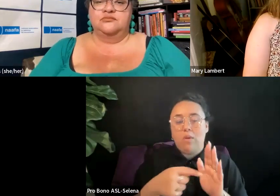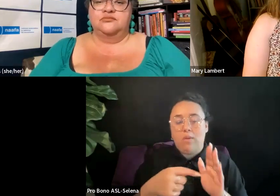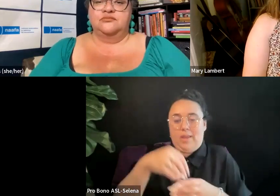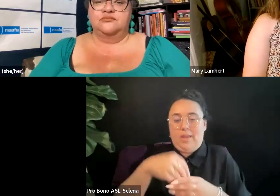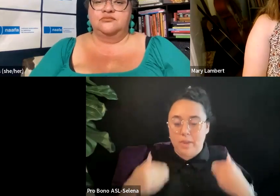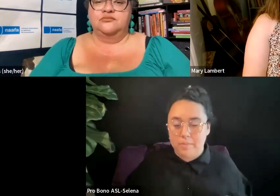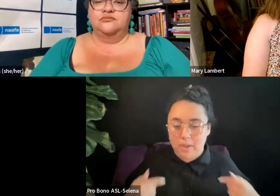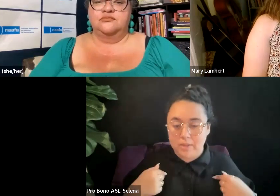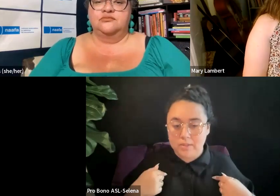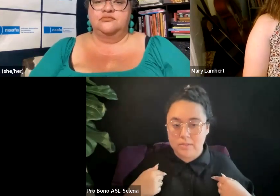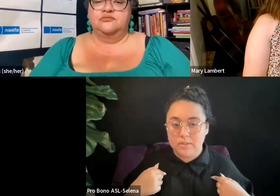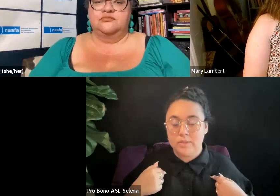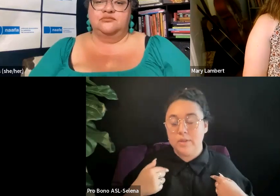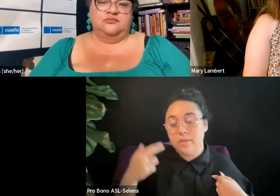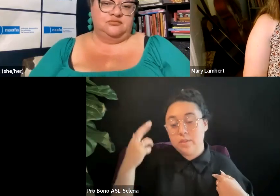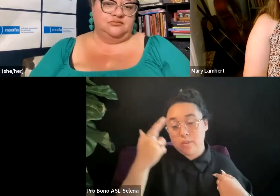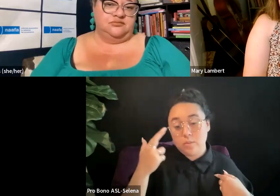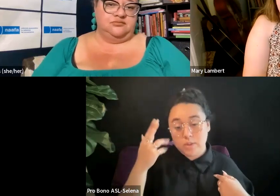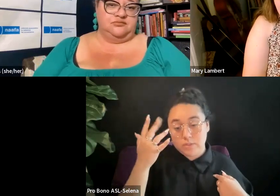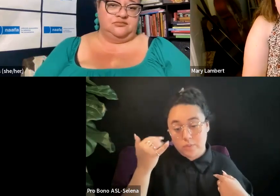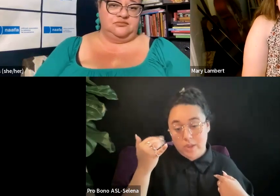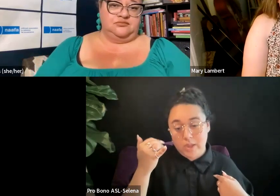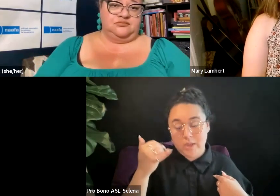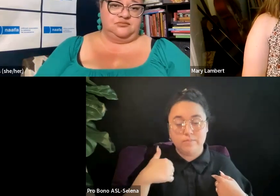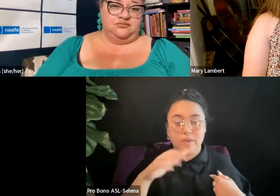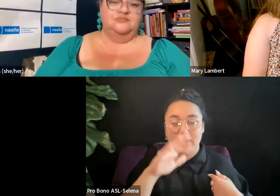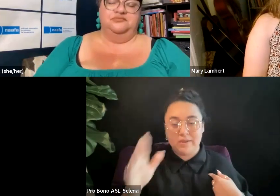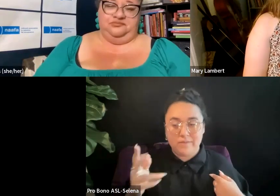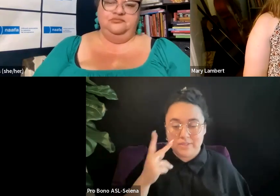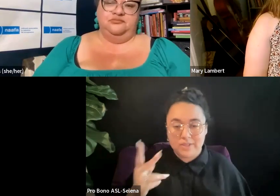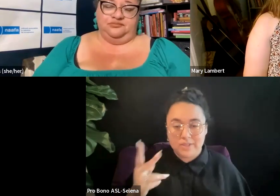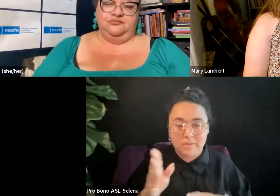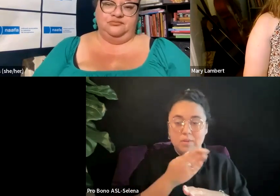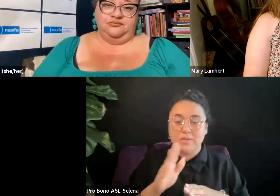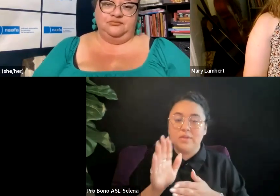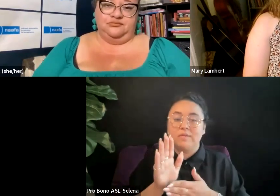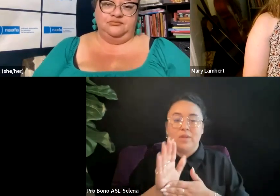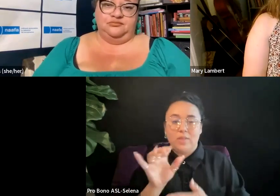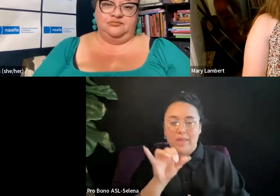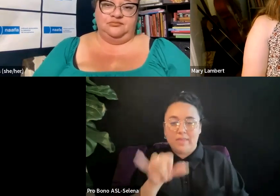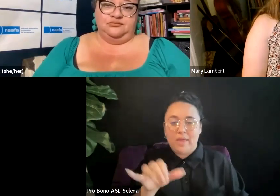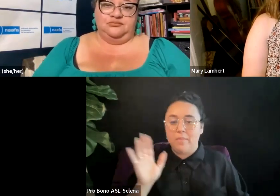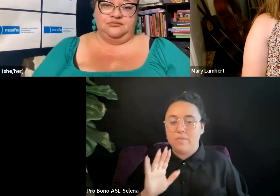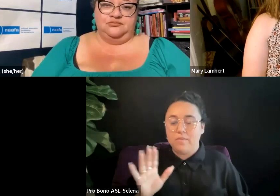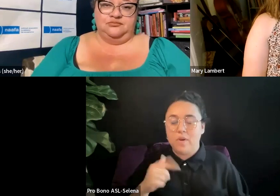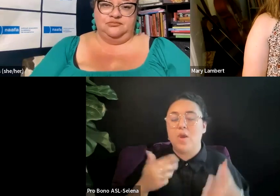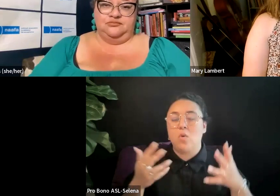And part of the reason for that was that I had never seen a music video like that before, and I wanted to see one.